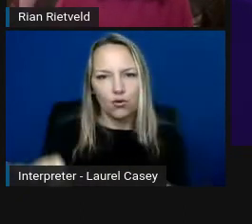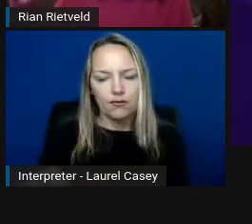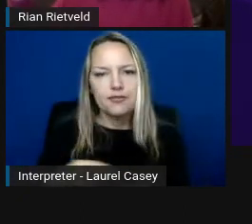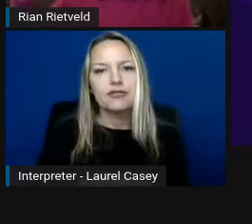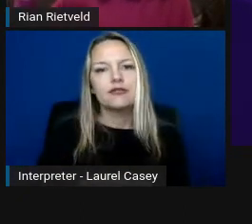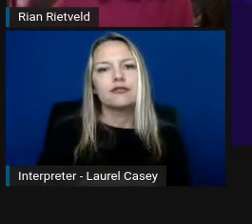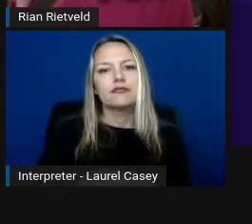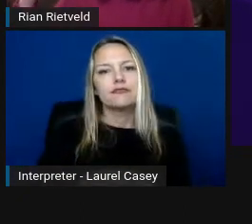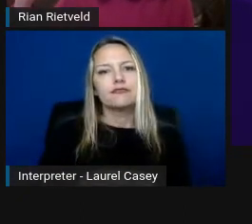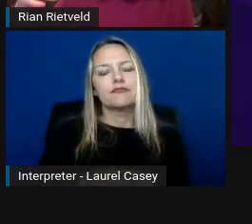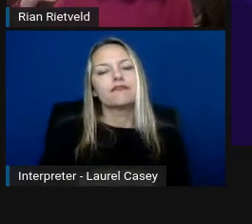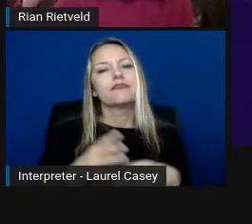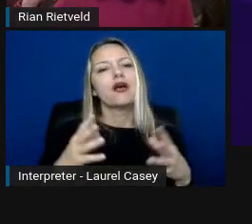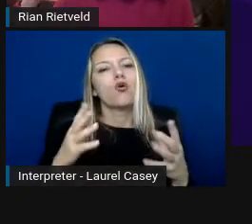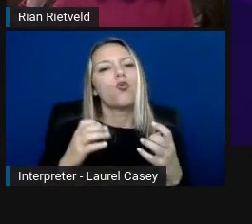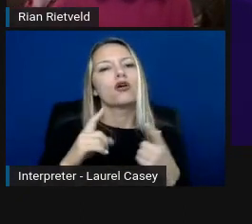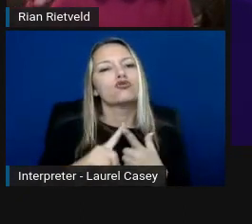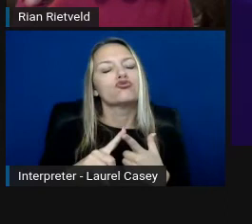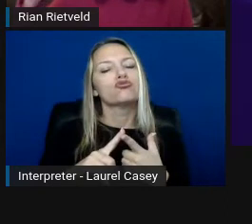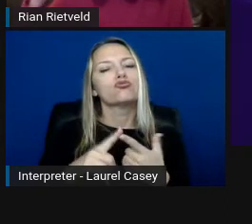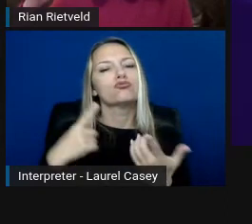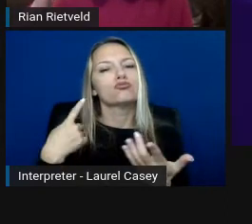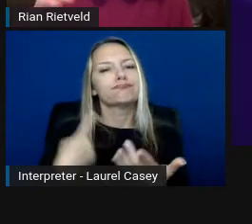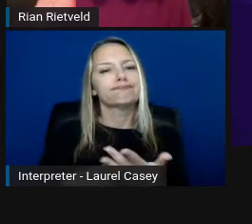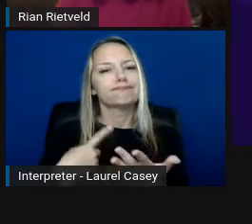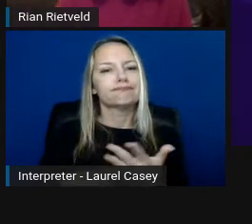I want to address the most important ones.